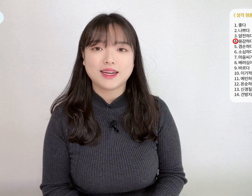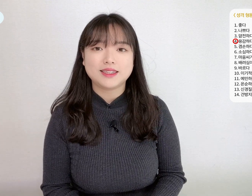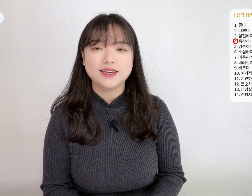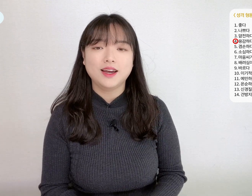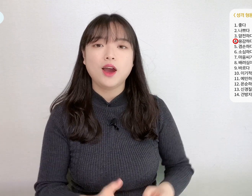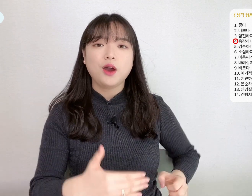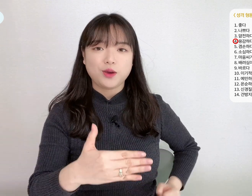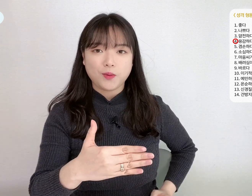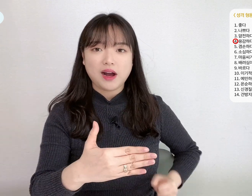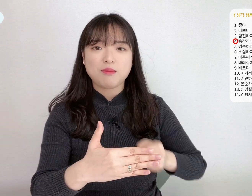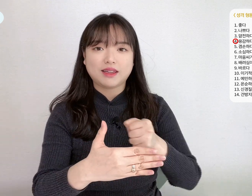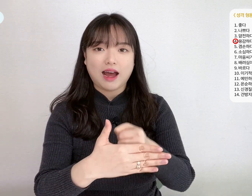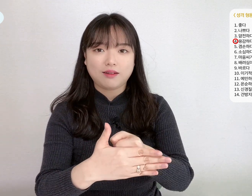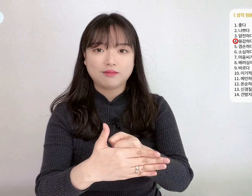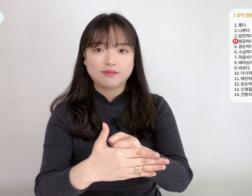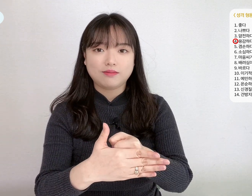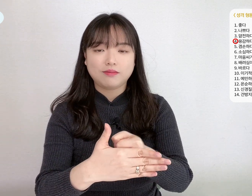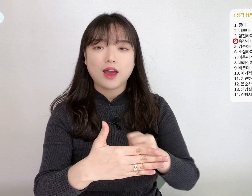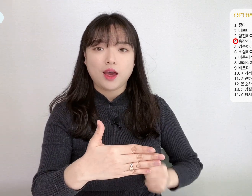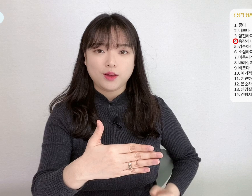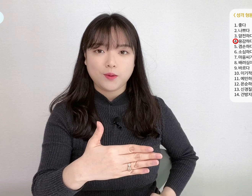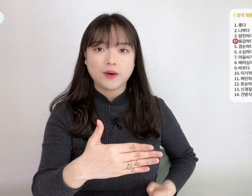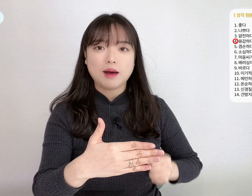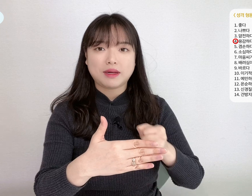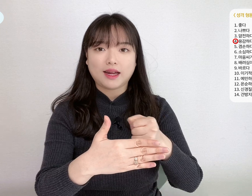again [brave]